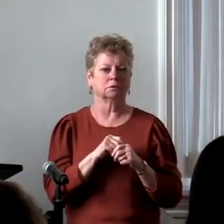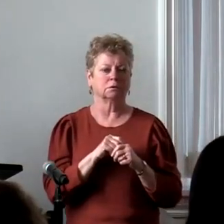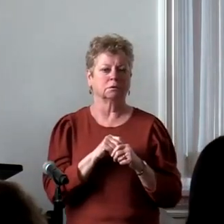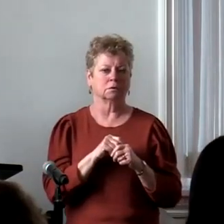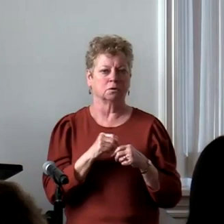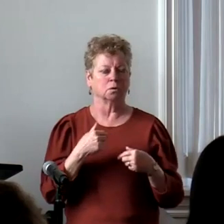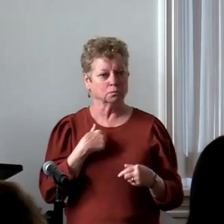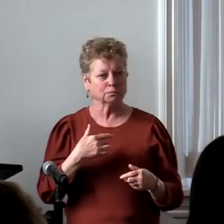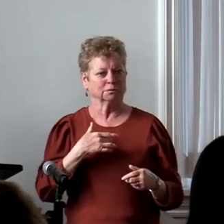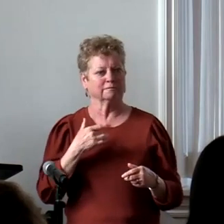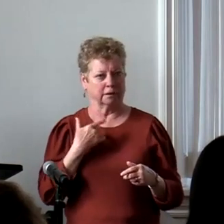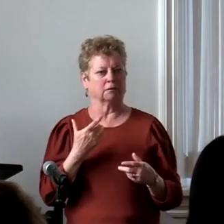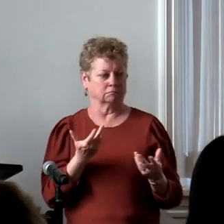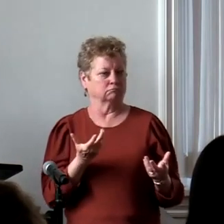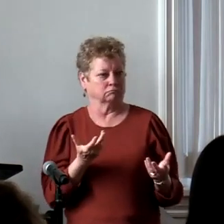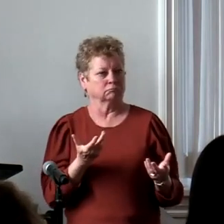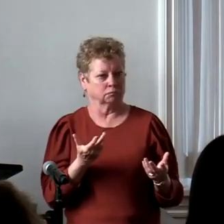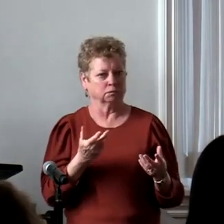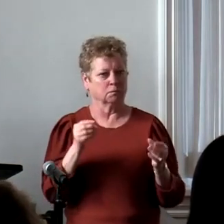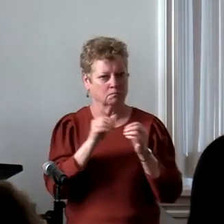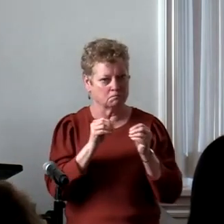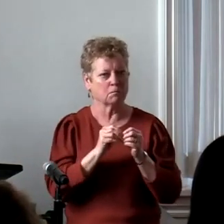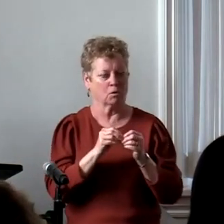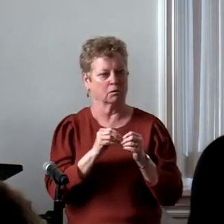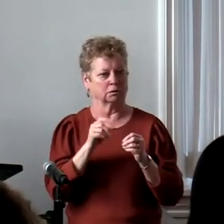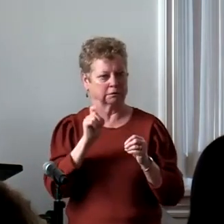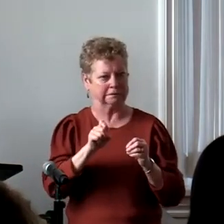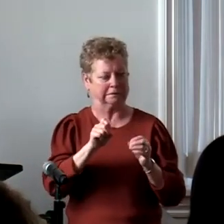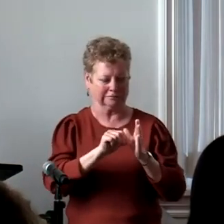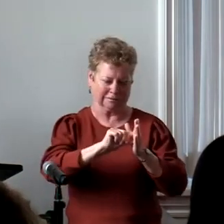we feel warrants a greater and increased emphasize